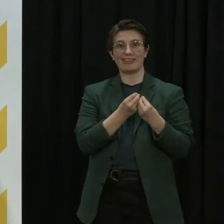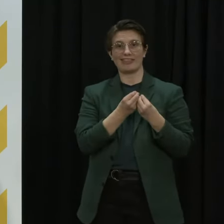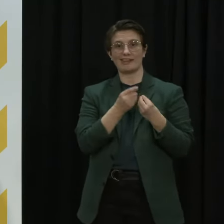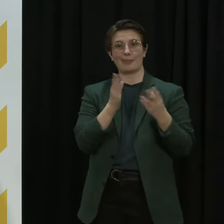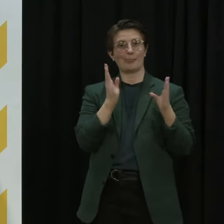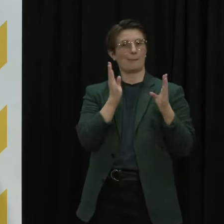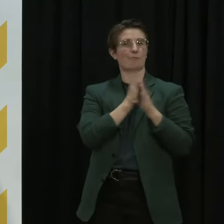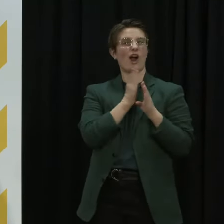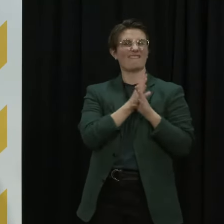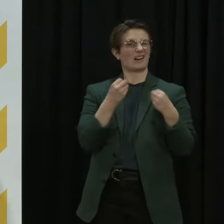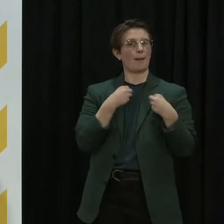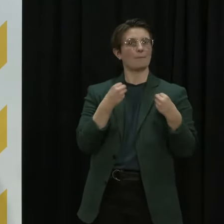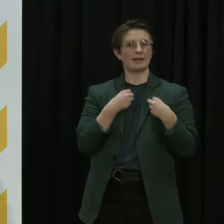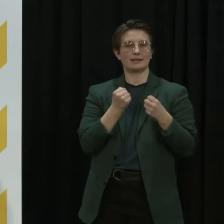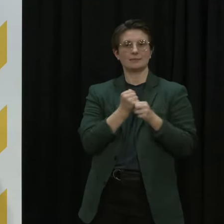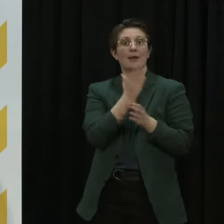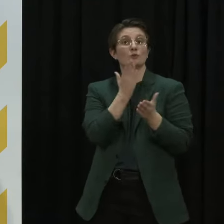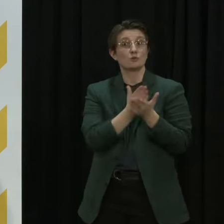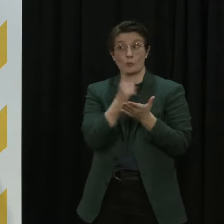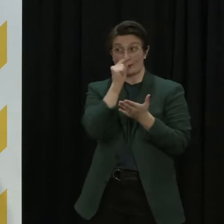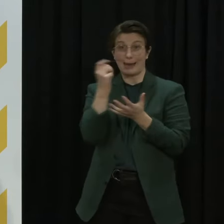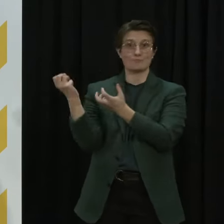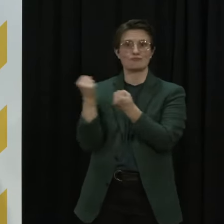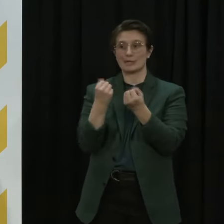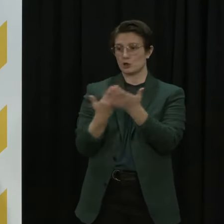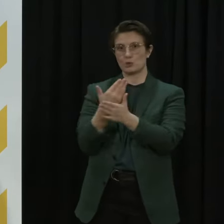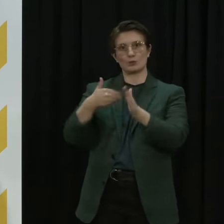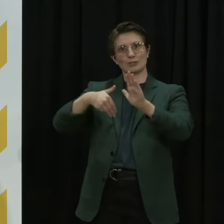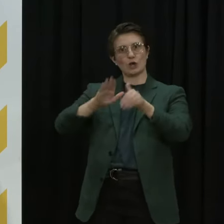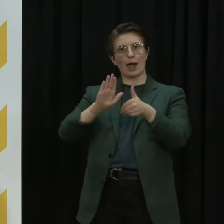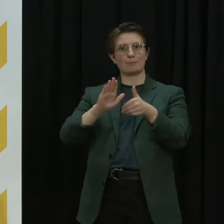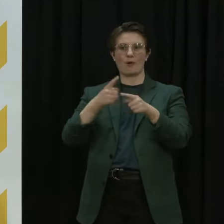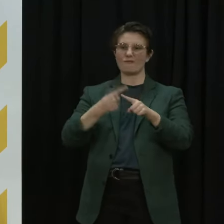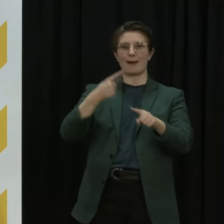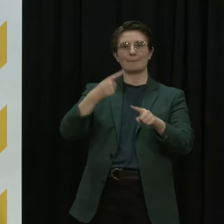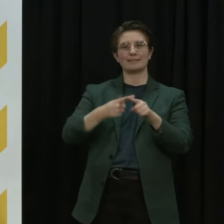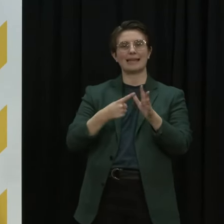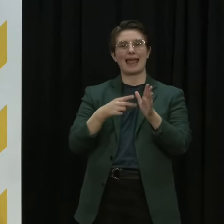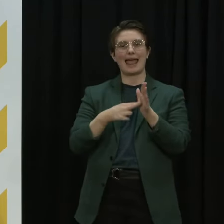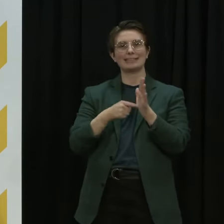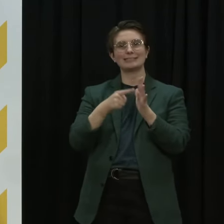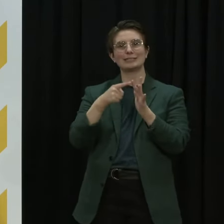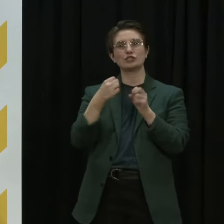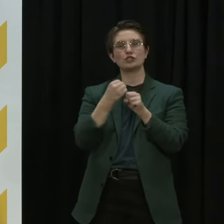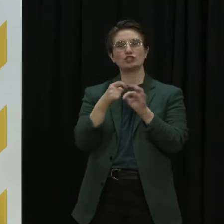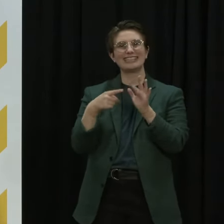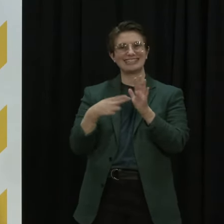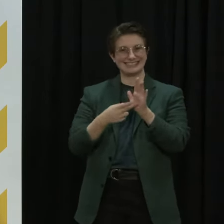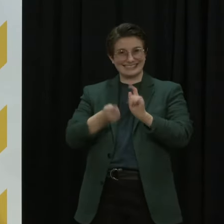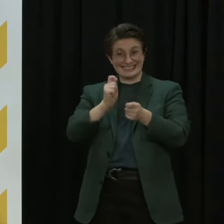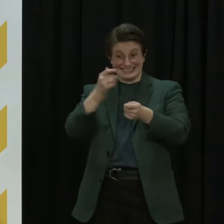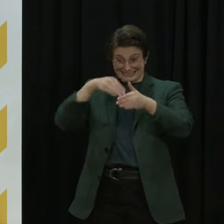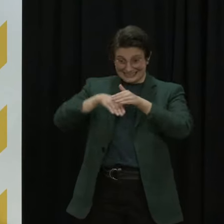working closely with the Ministry of health to support businesses to accelerate additional levels of testing for the workforce. I can announce today that we are working closely with the private sector and plan to